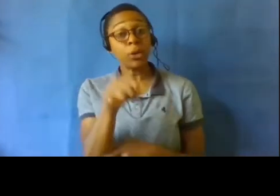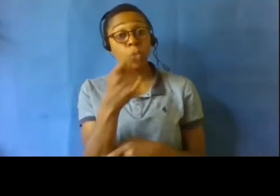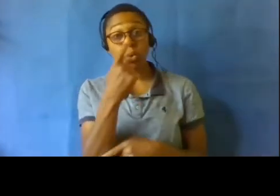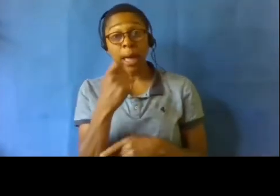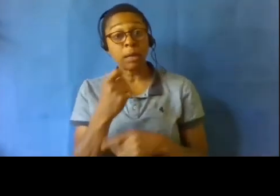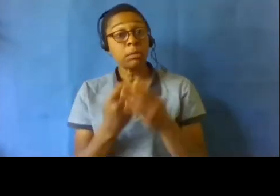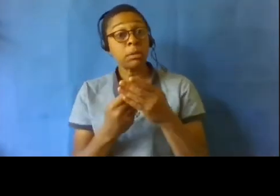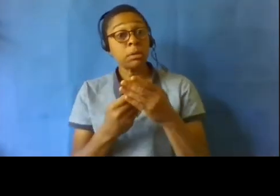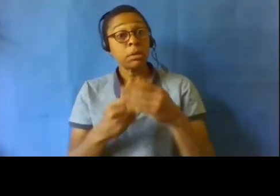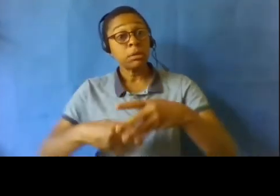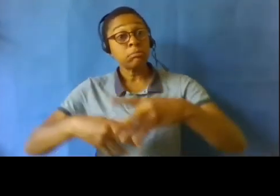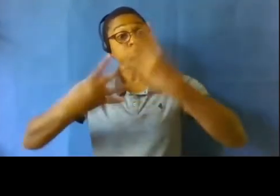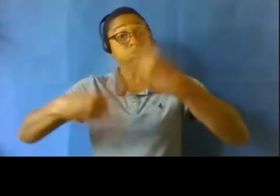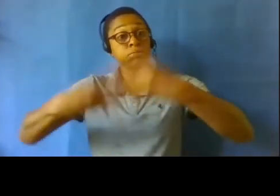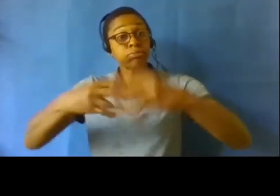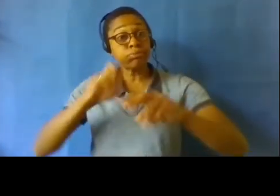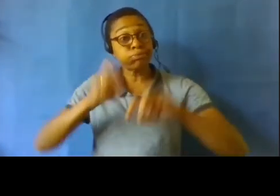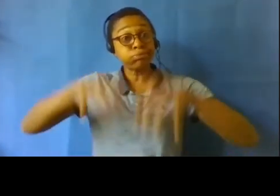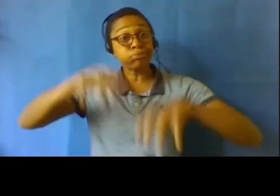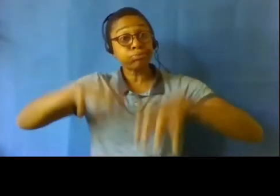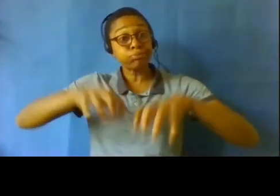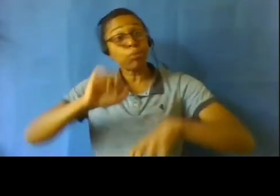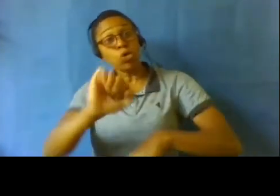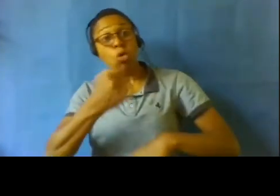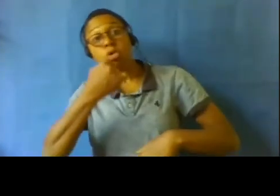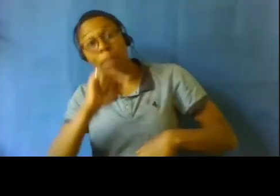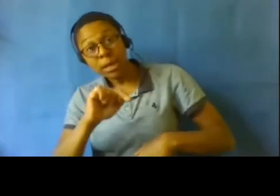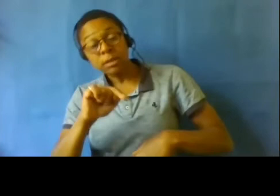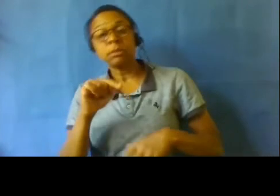google form the link is in the video description if you wish to remain